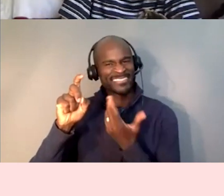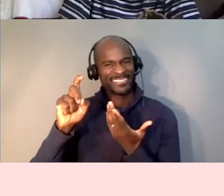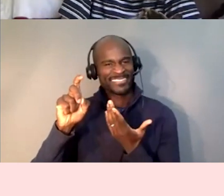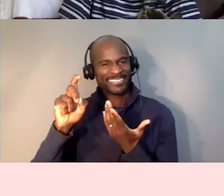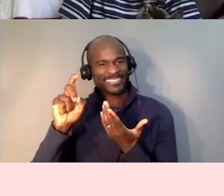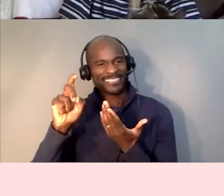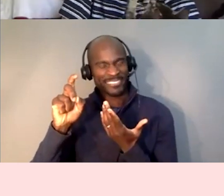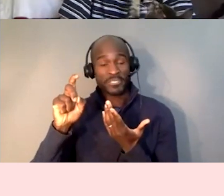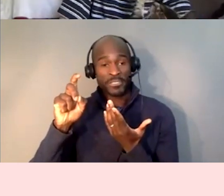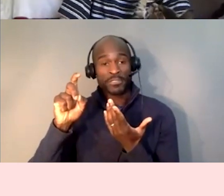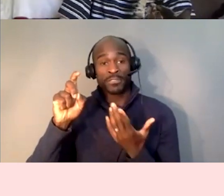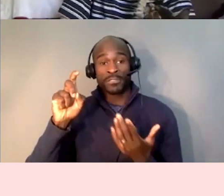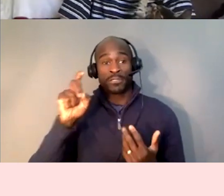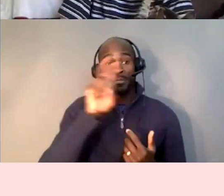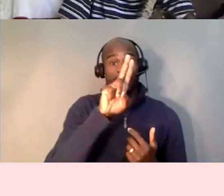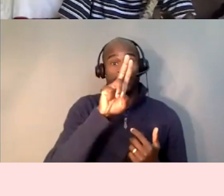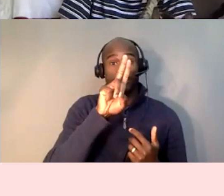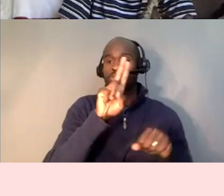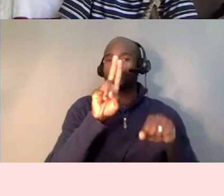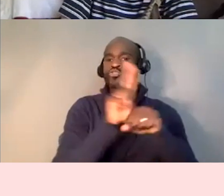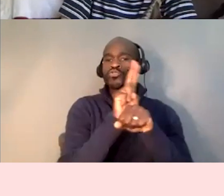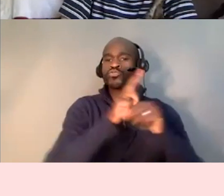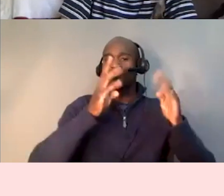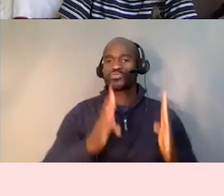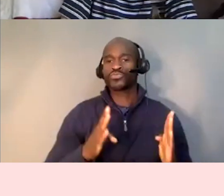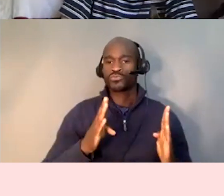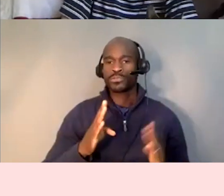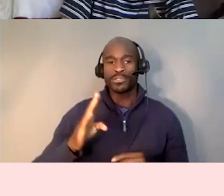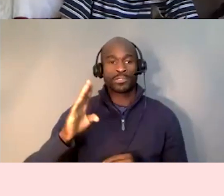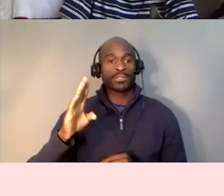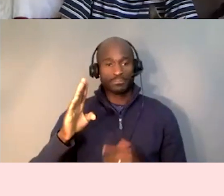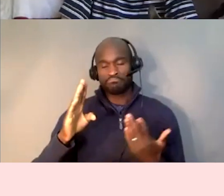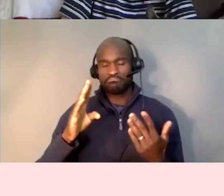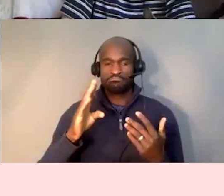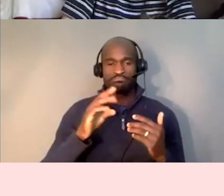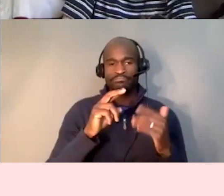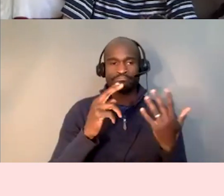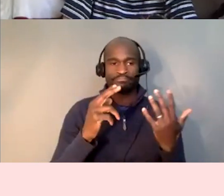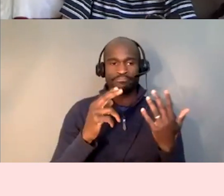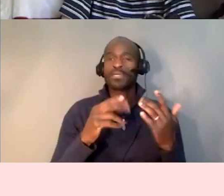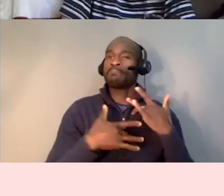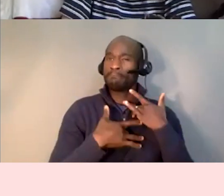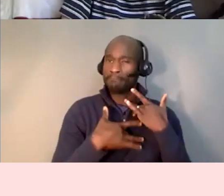UX stands for User Experience. It's usually associated with software and with websites